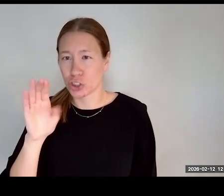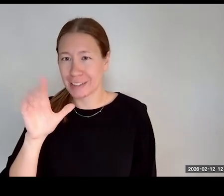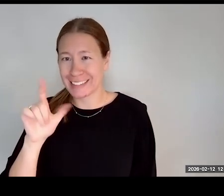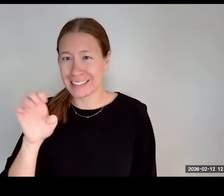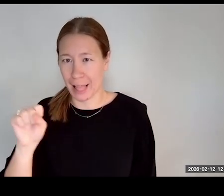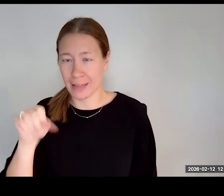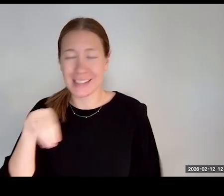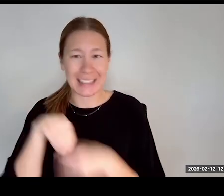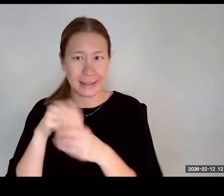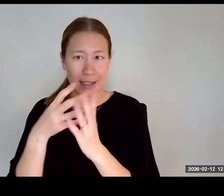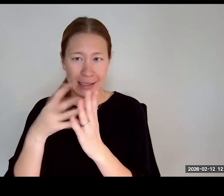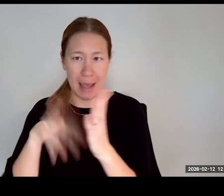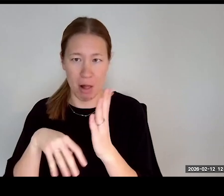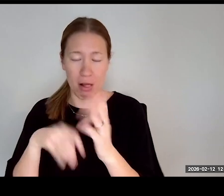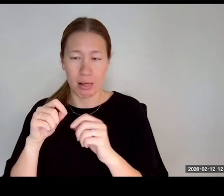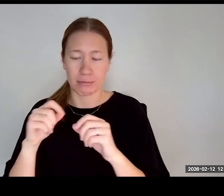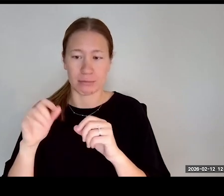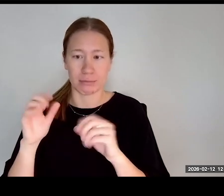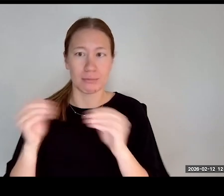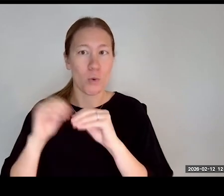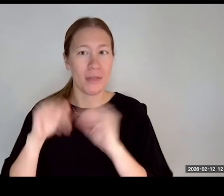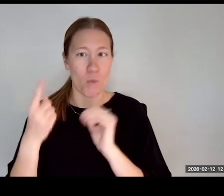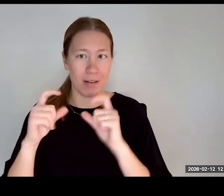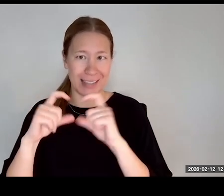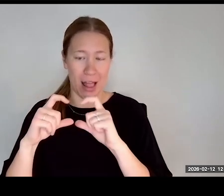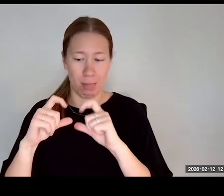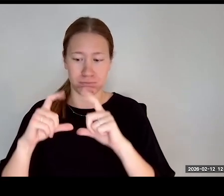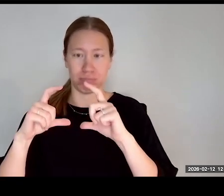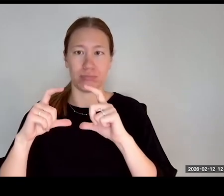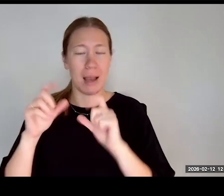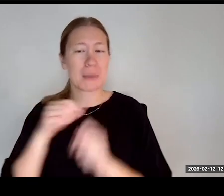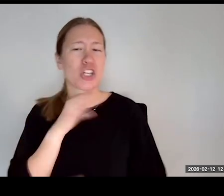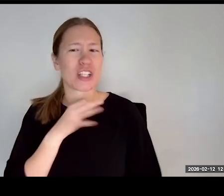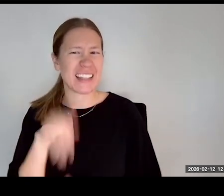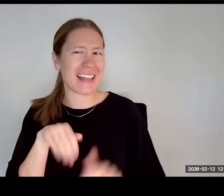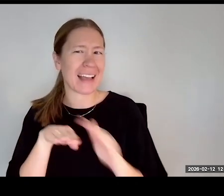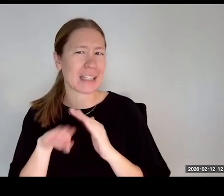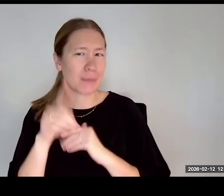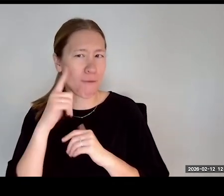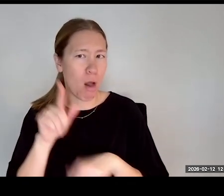So I'm curious about merge cells and tables. Is that accessible for long rows/titles as headings?